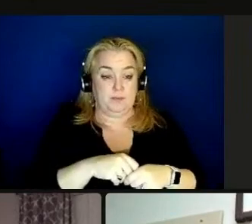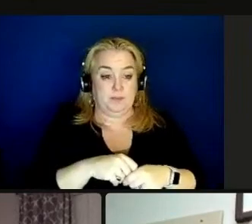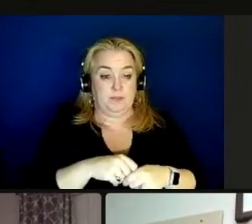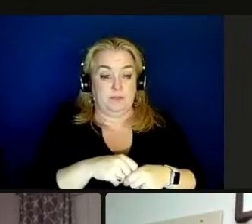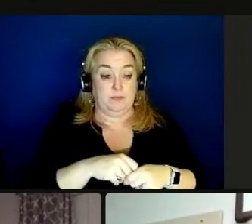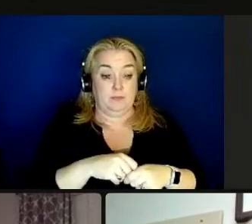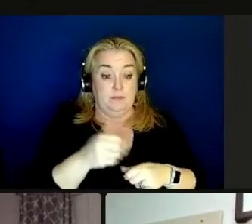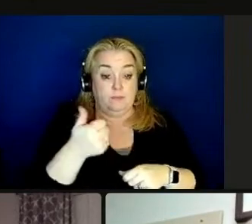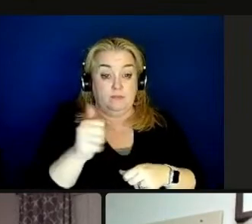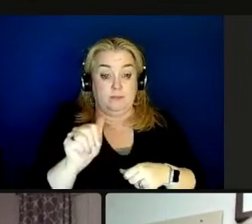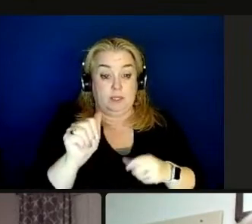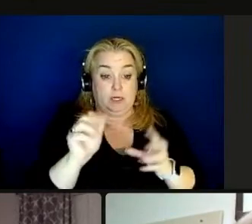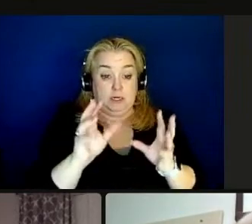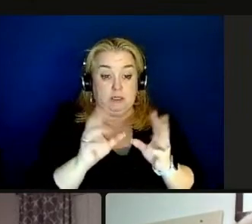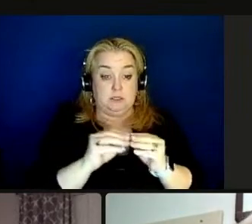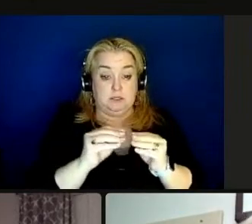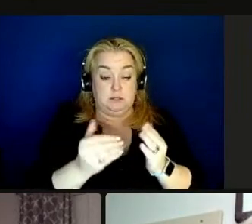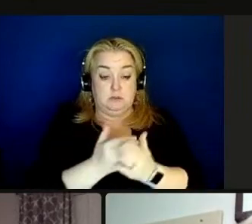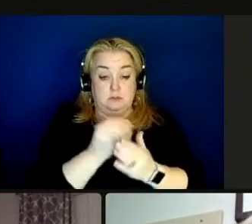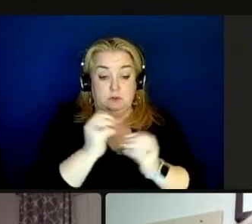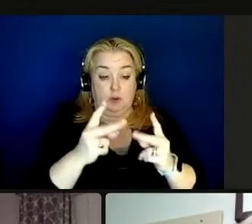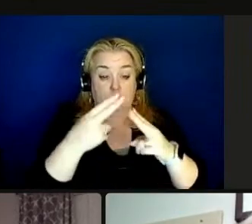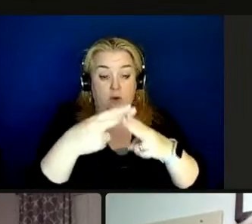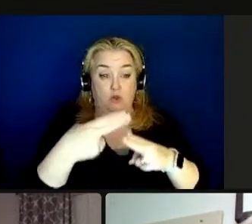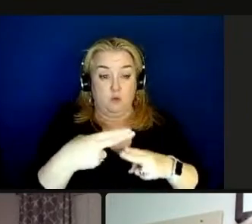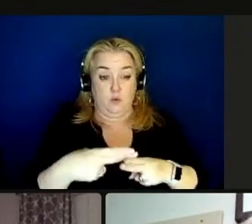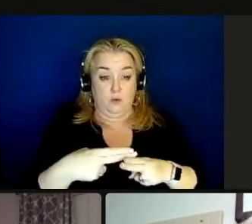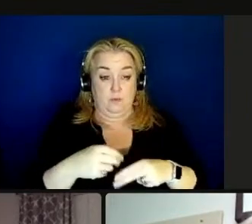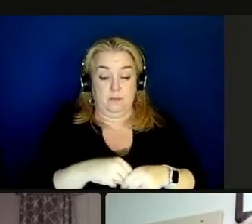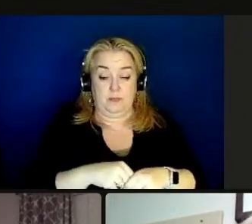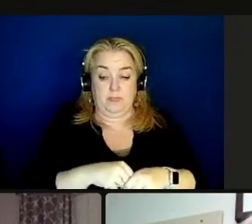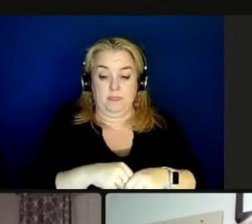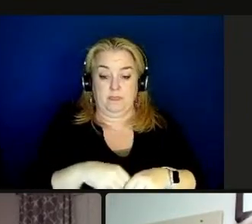APPROVAL OF THE AGENDA?